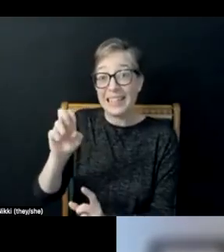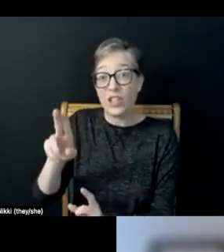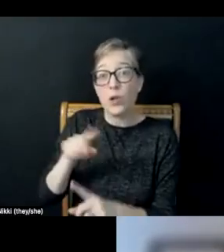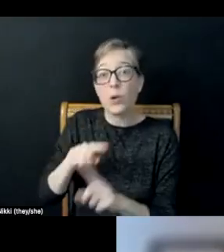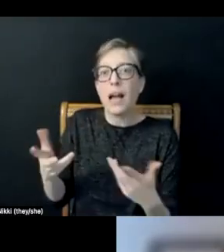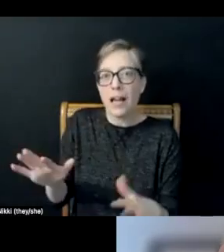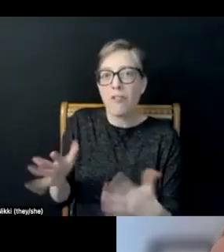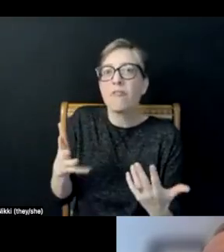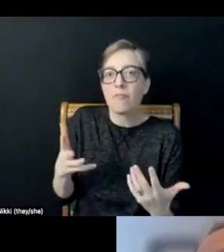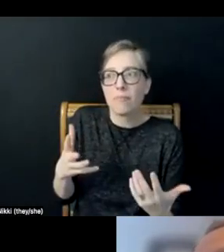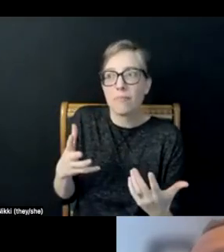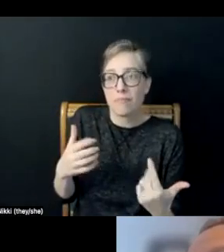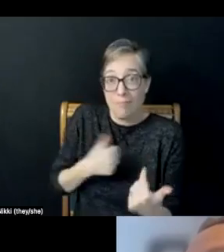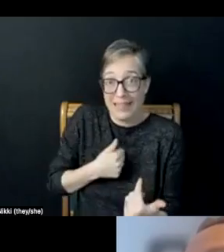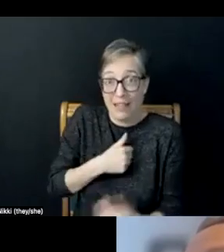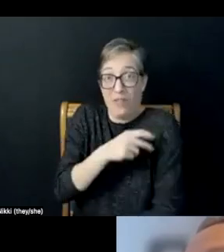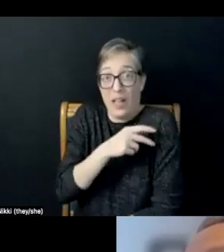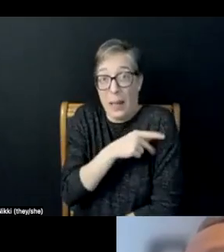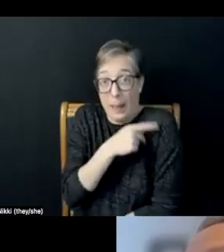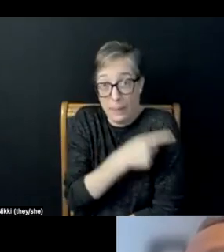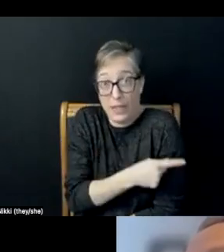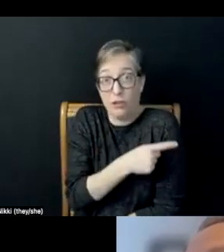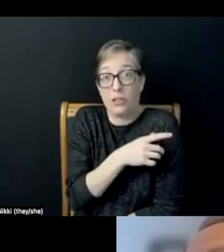I think for anyone who's entering the health care system, not as a provider,